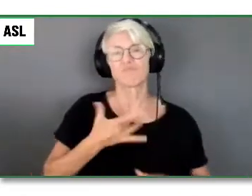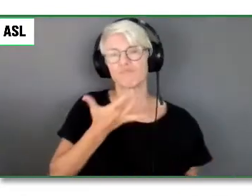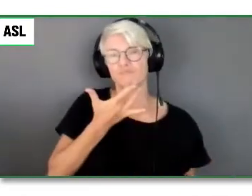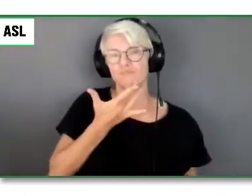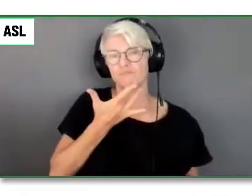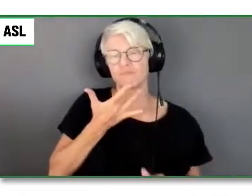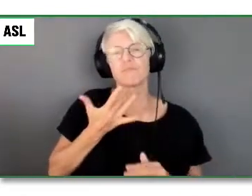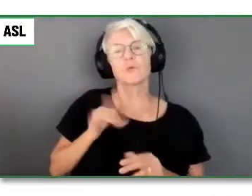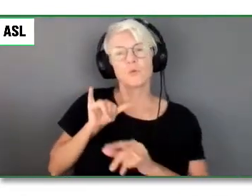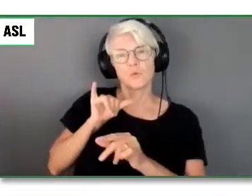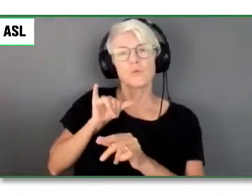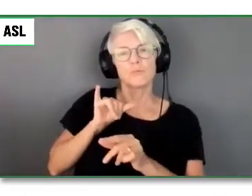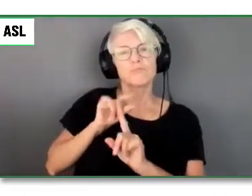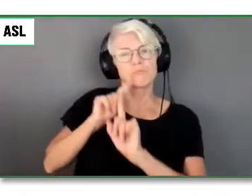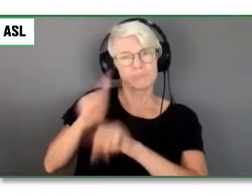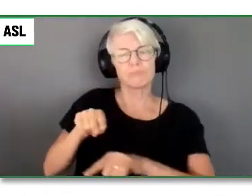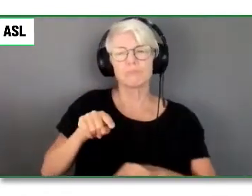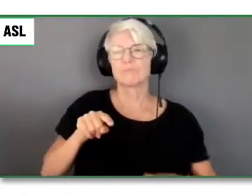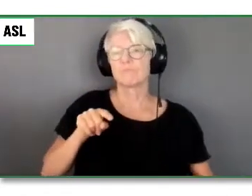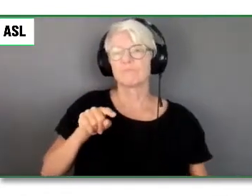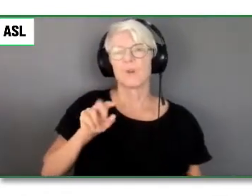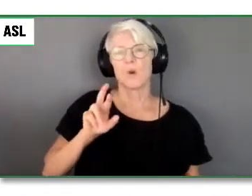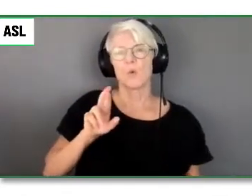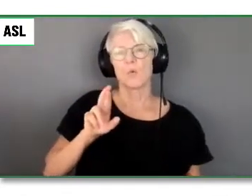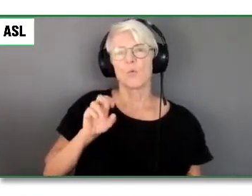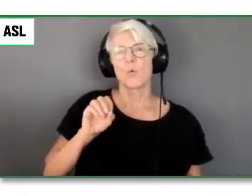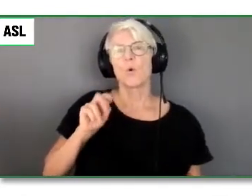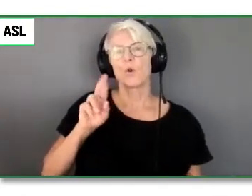Banff. Some days I stay there with my family